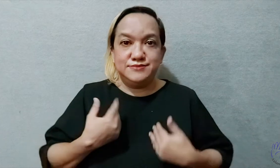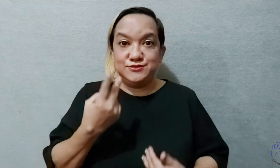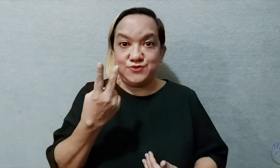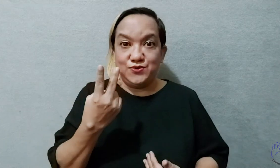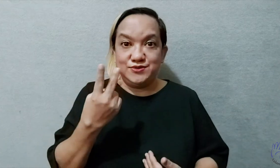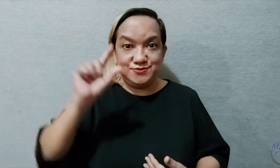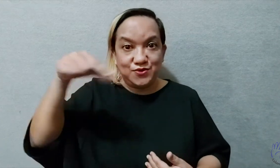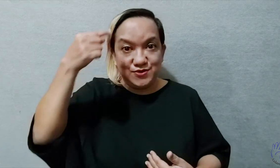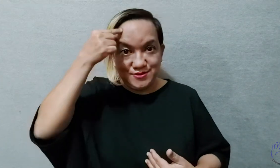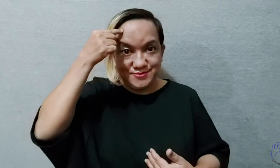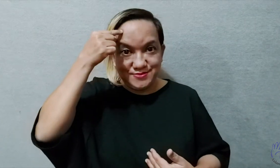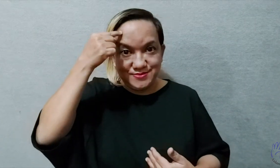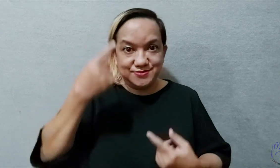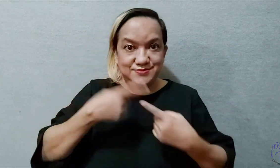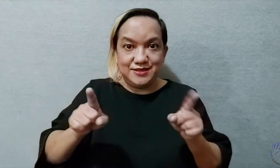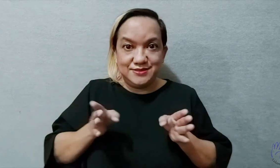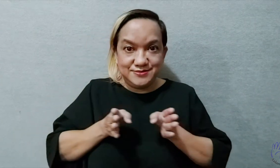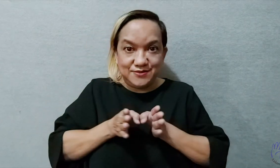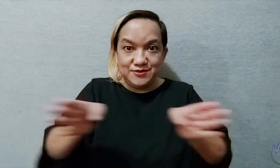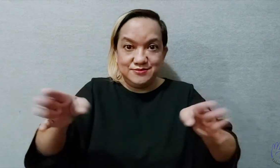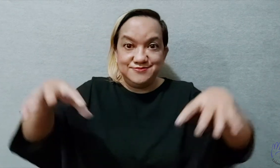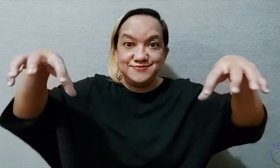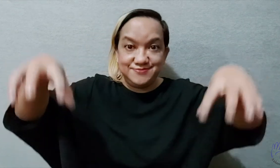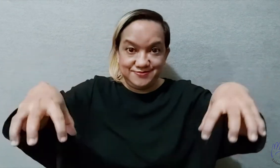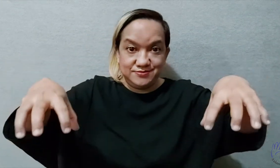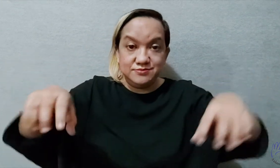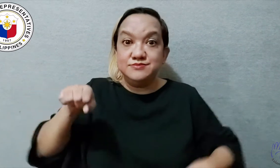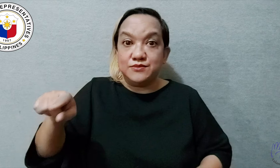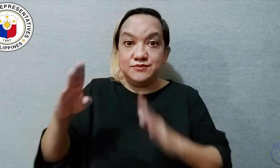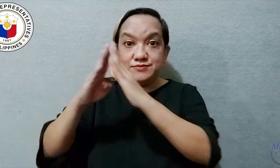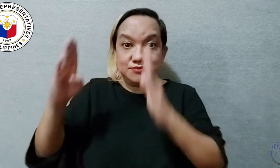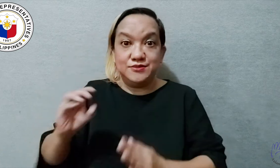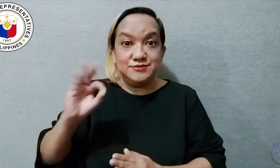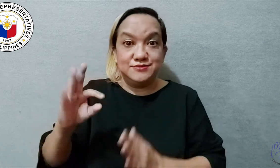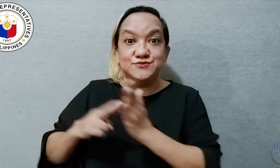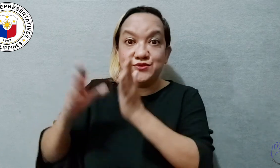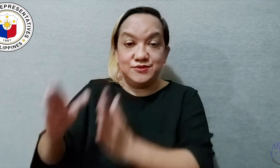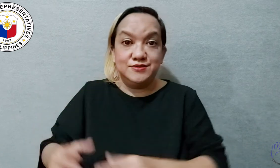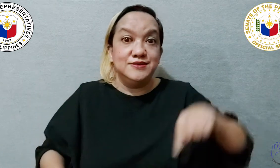There are two government chambers in the Philippines, the House of Representatives and